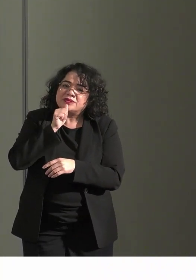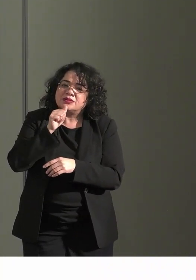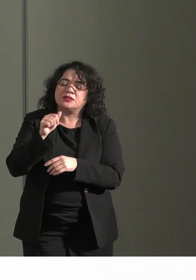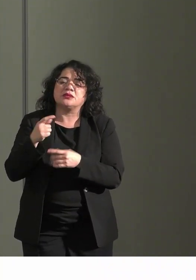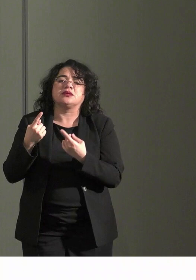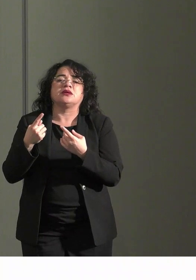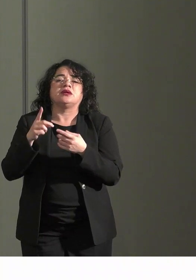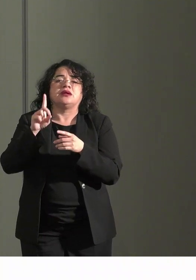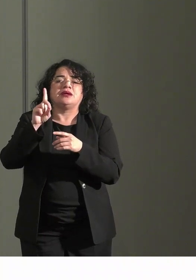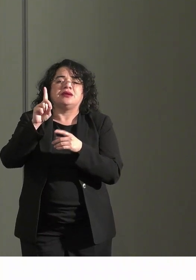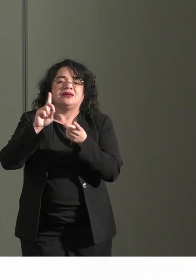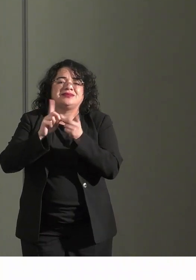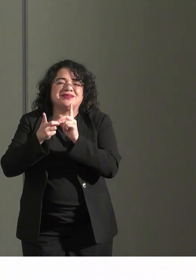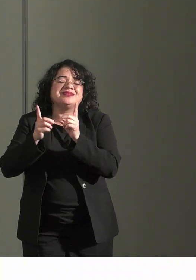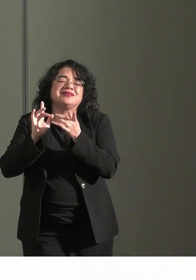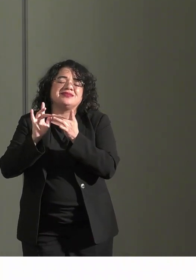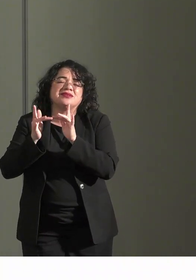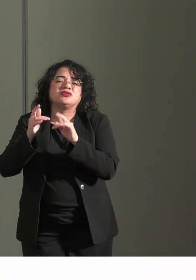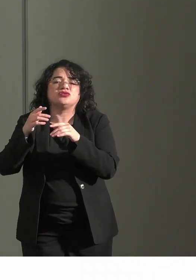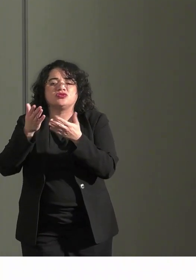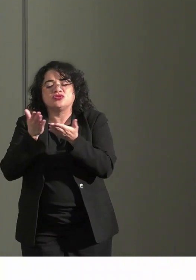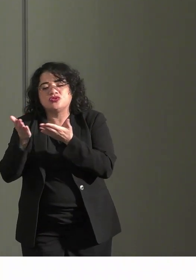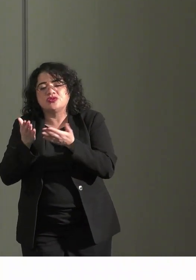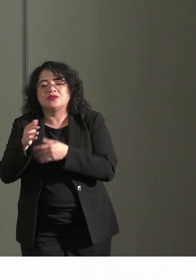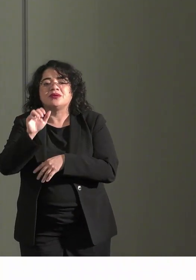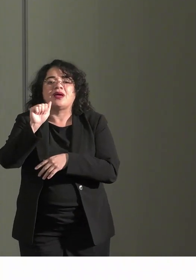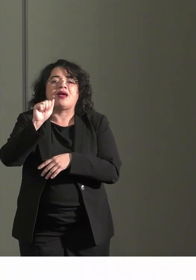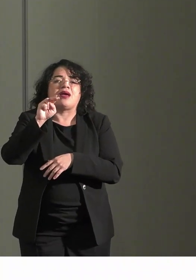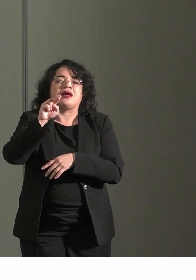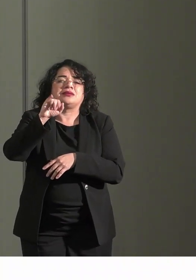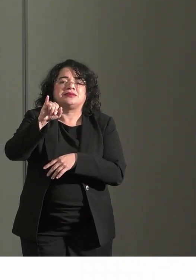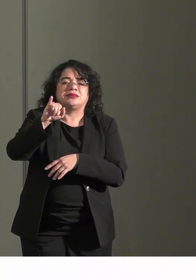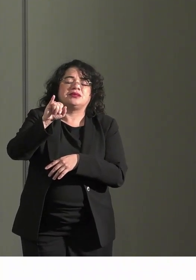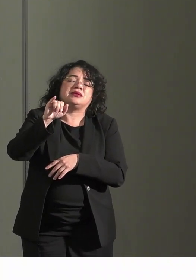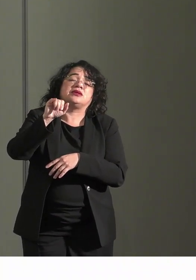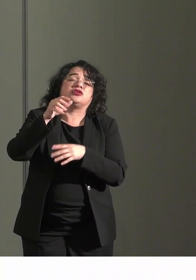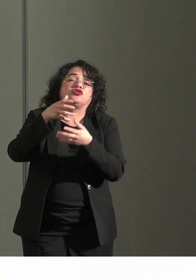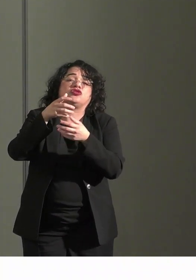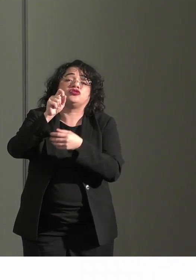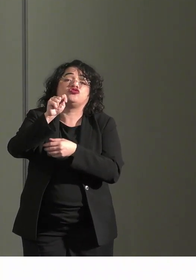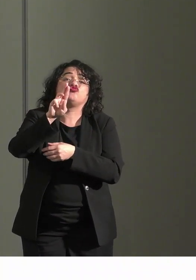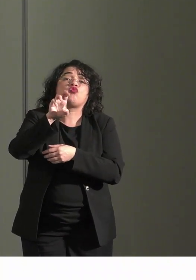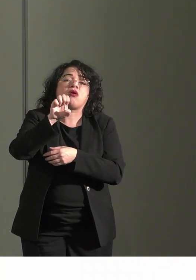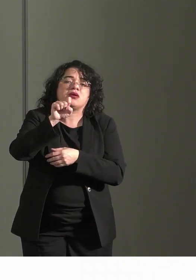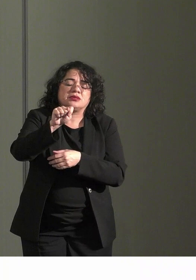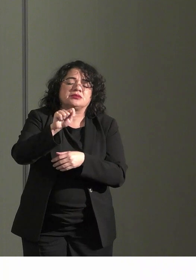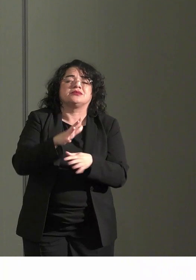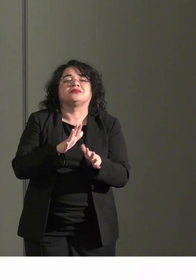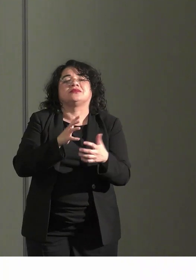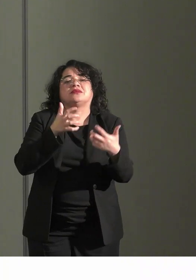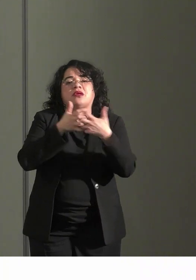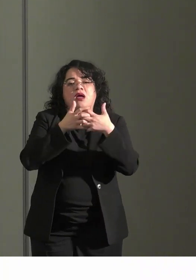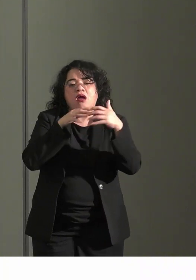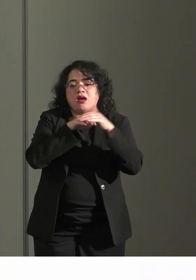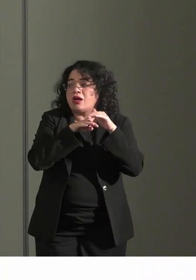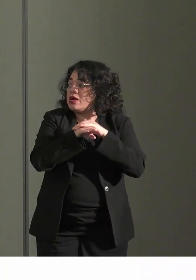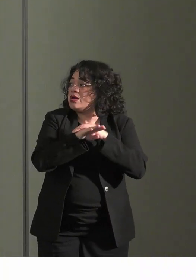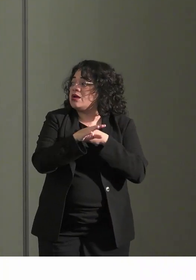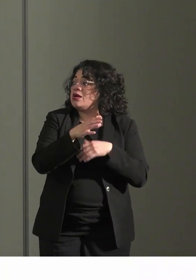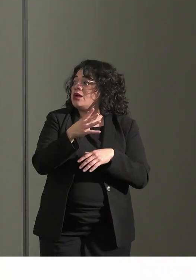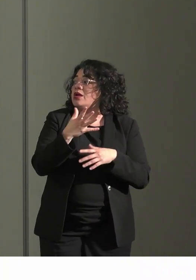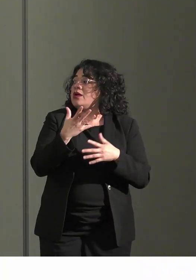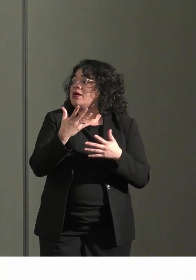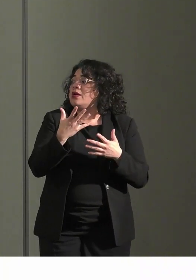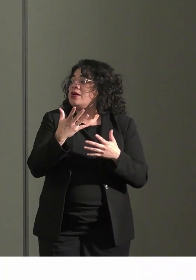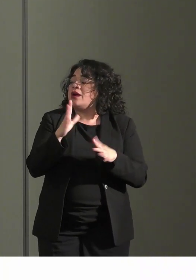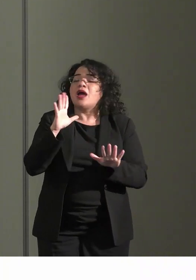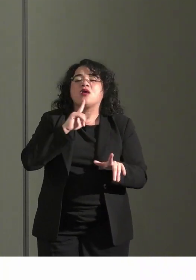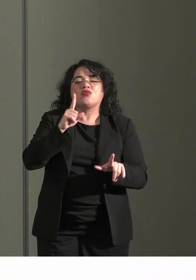digital services were generally and anti-trust and competition issues EU is aggressive leader in the